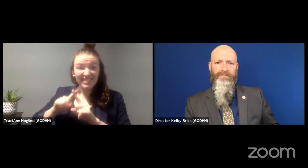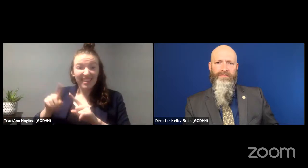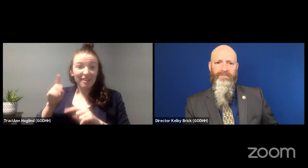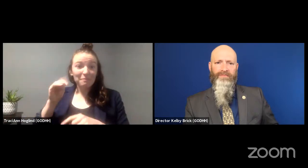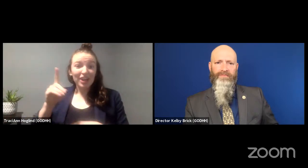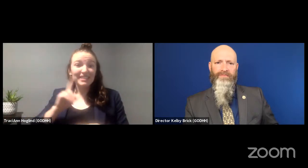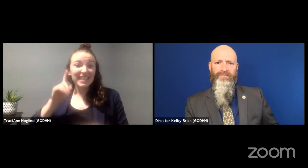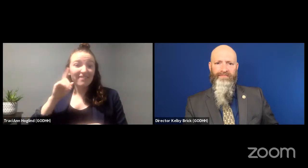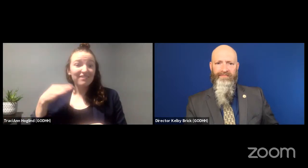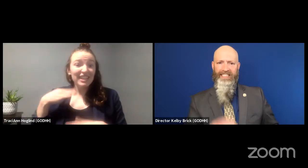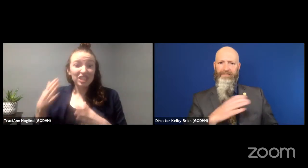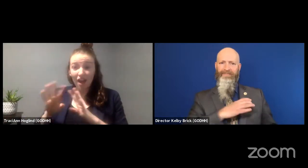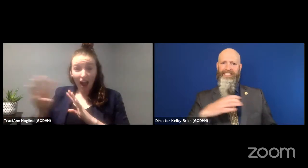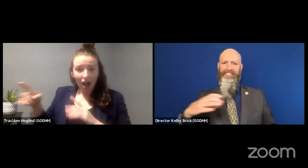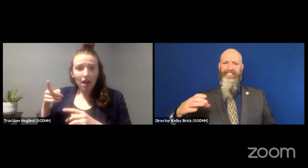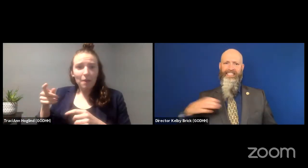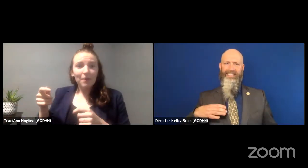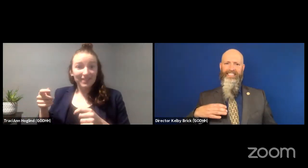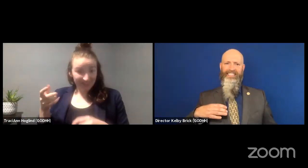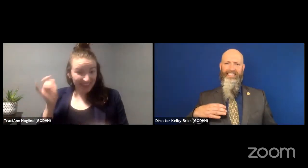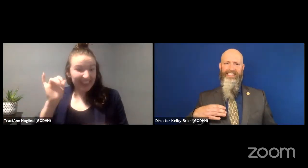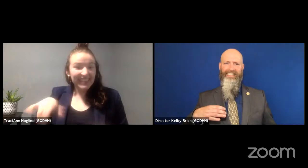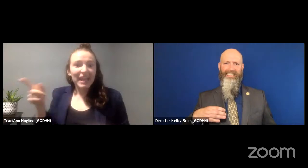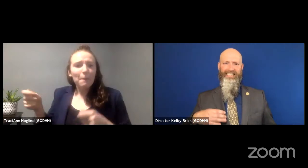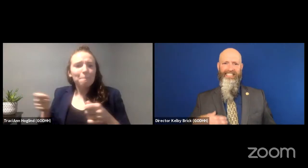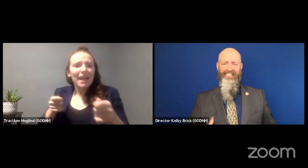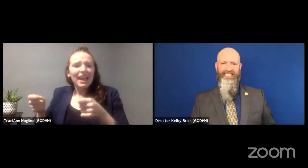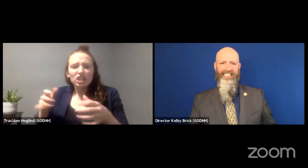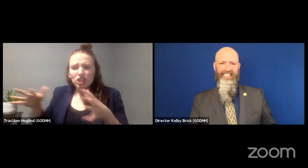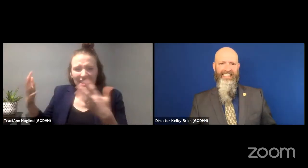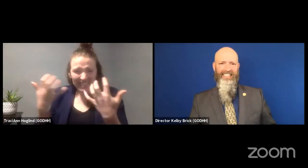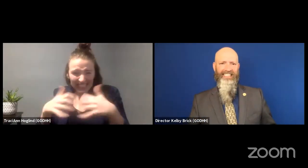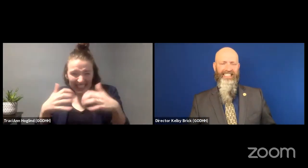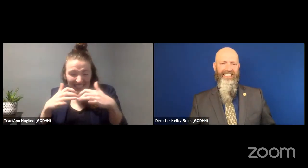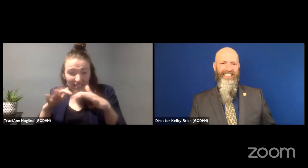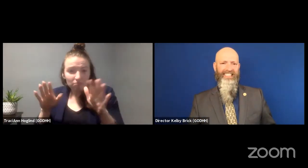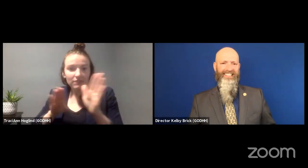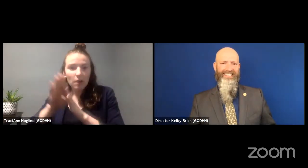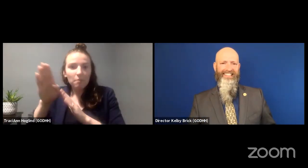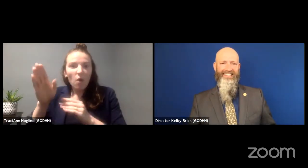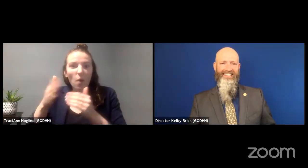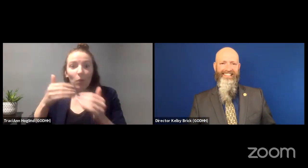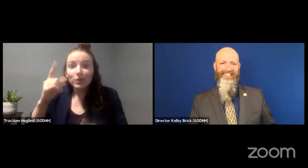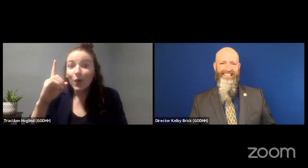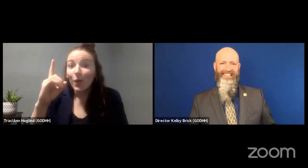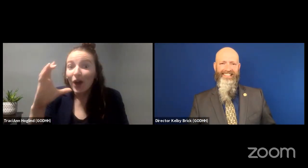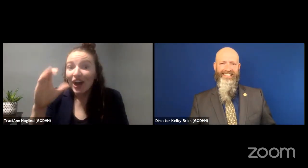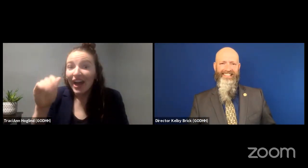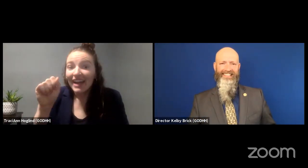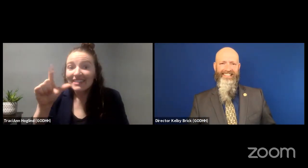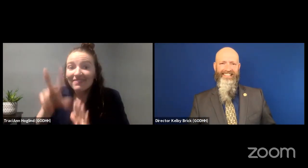we could do this efficiently, this individual stepped up. She managed a committee of individuals